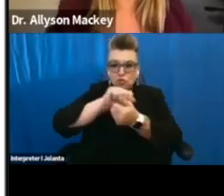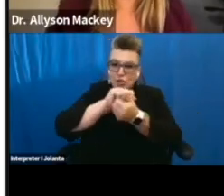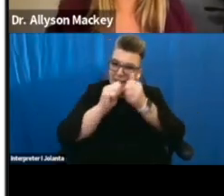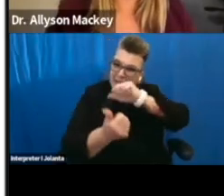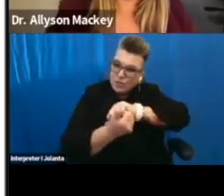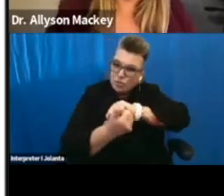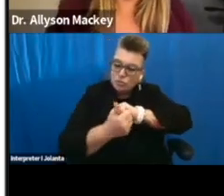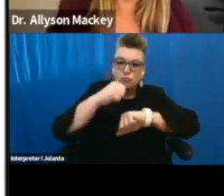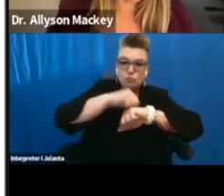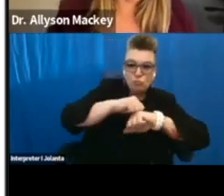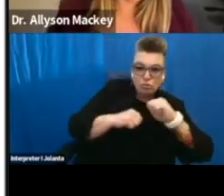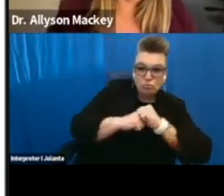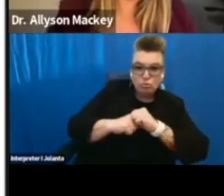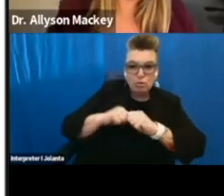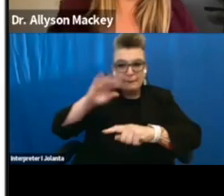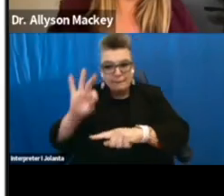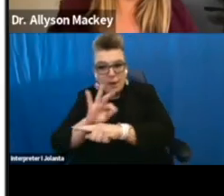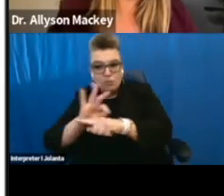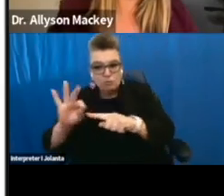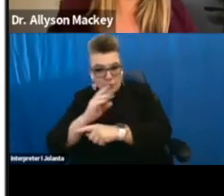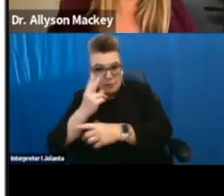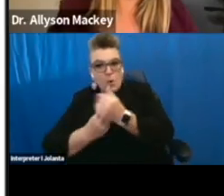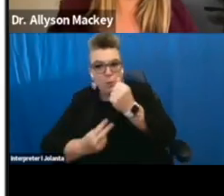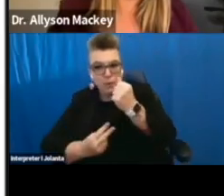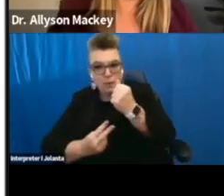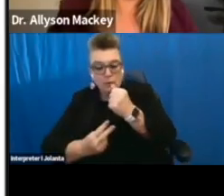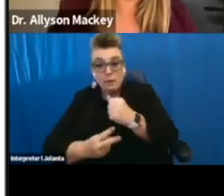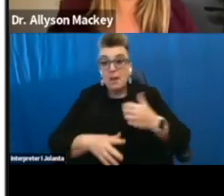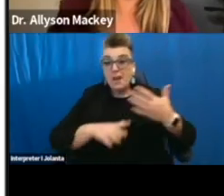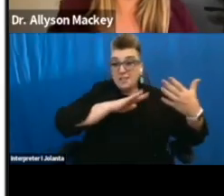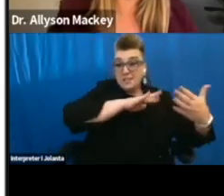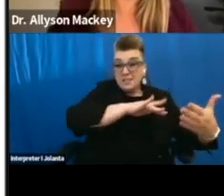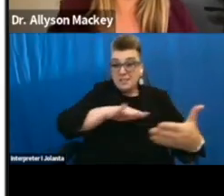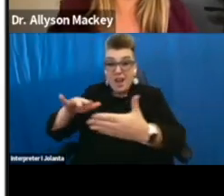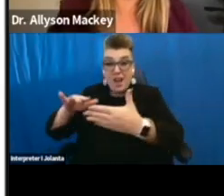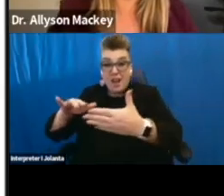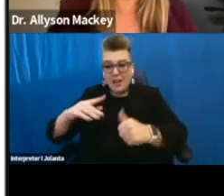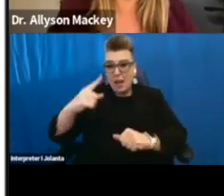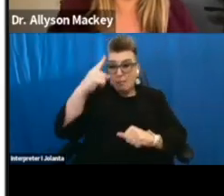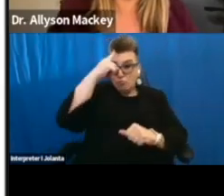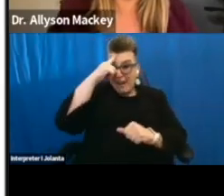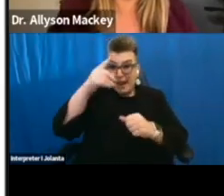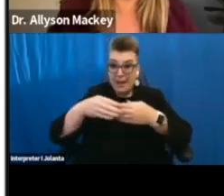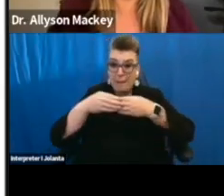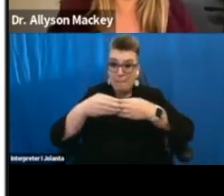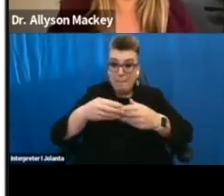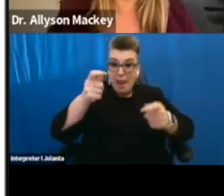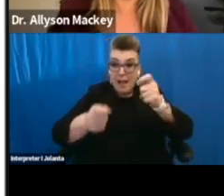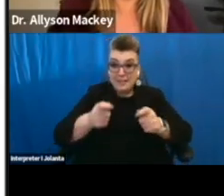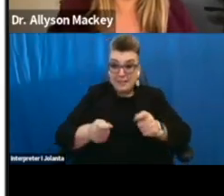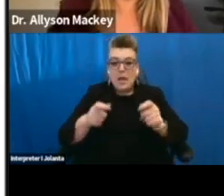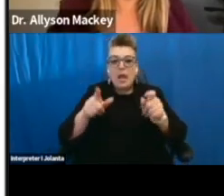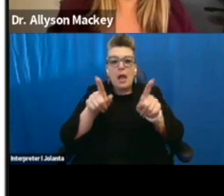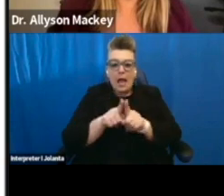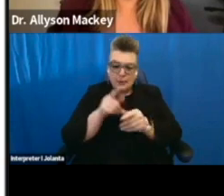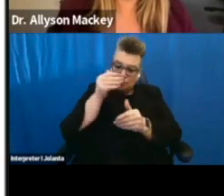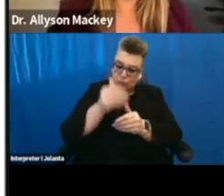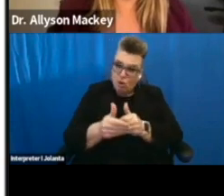what we were observing in these studies was brain plasticity as a process of change so we can think